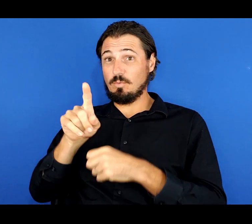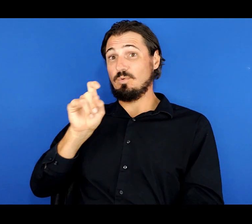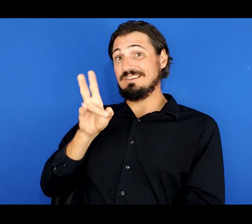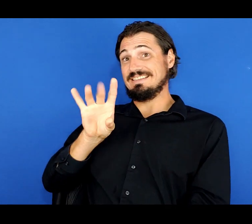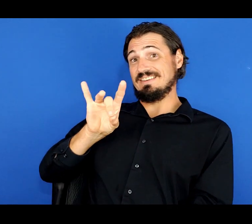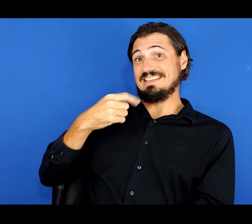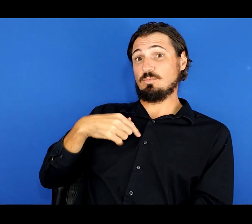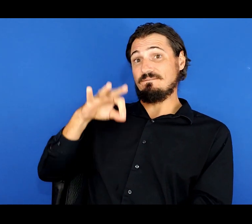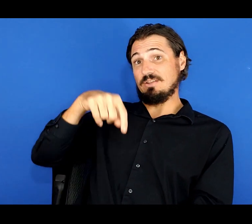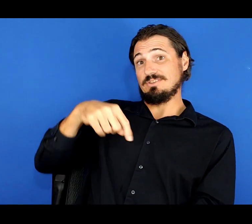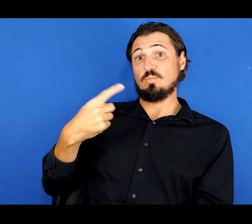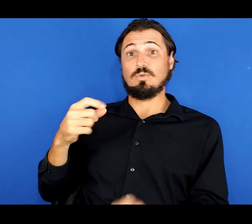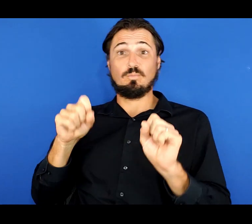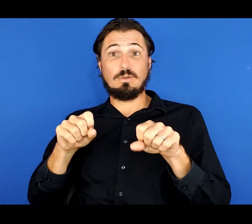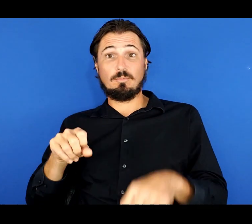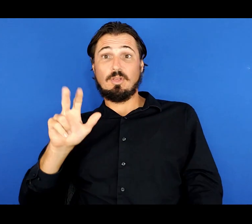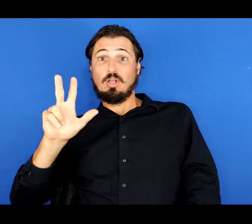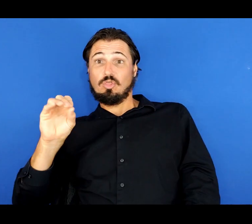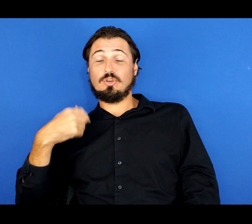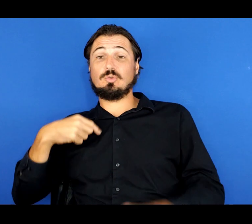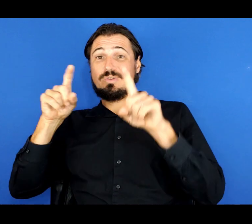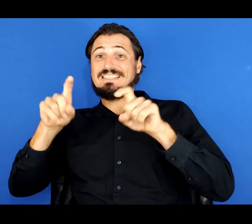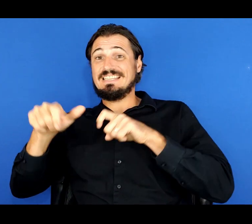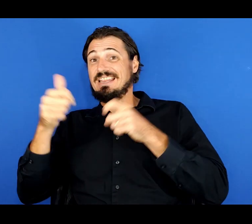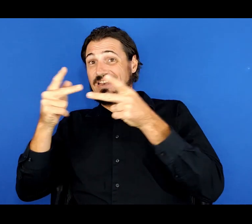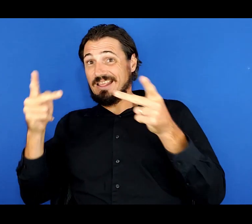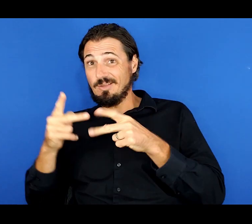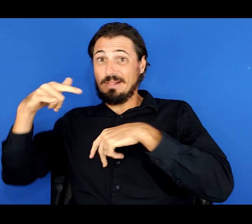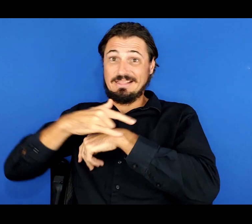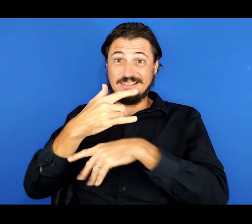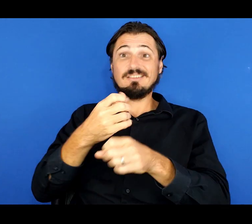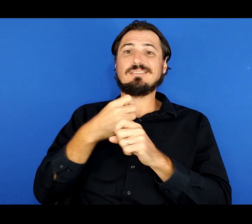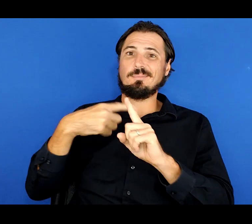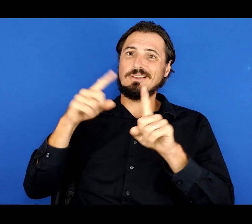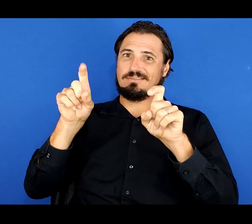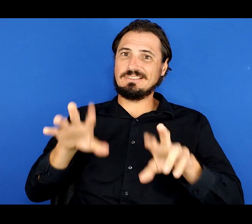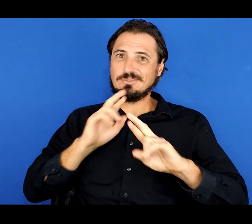confirmed locally, 1 probable, and 30 tested elsewhere but reported after arrival on island.